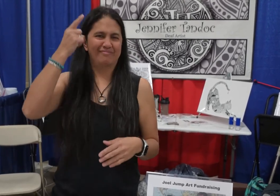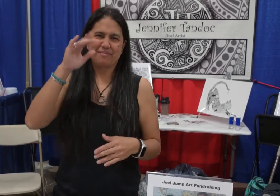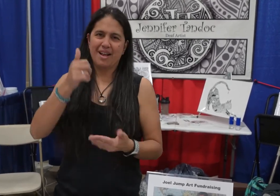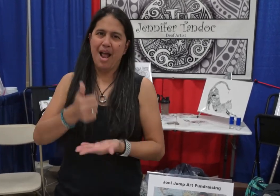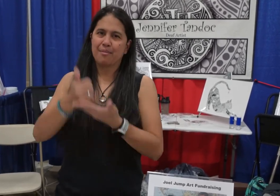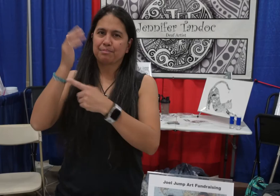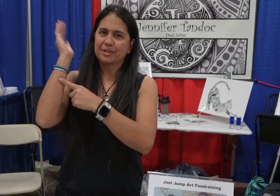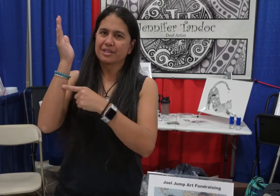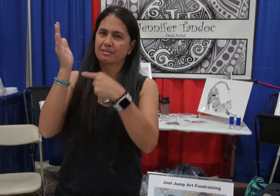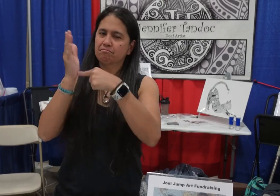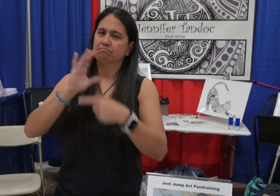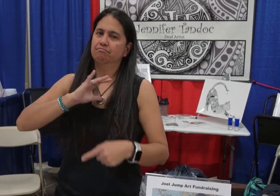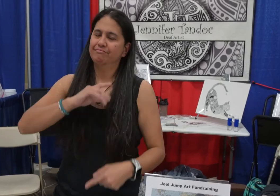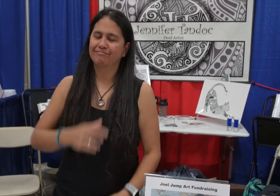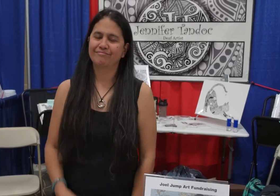The presentation really helps a lot.